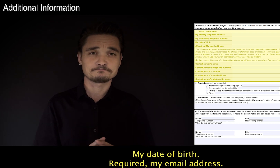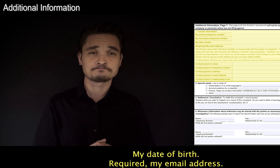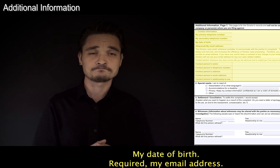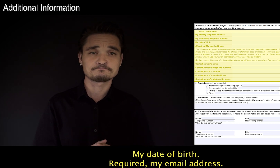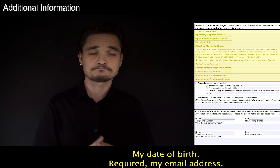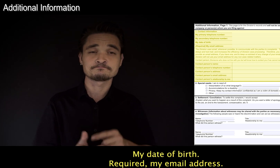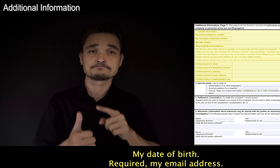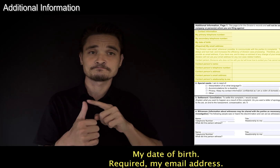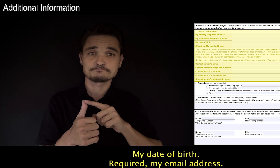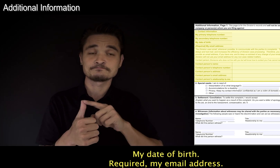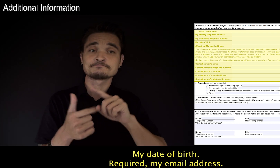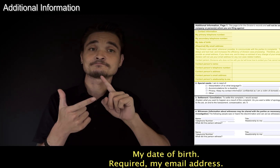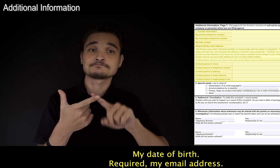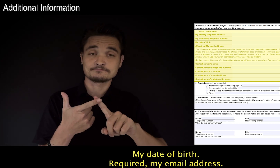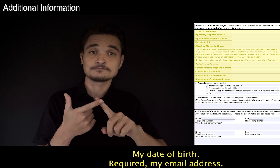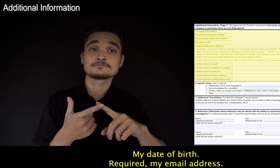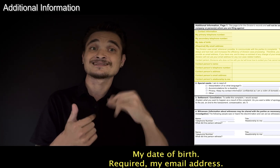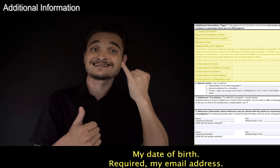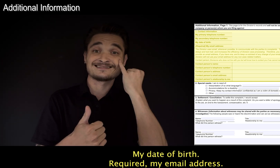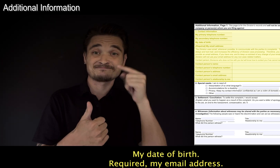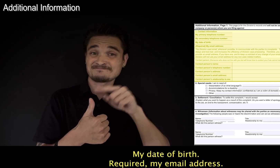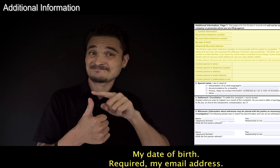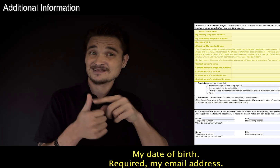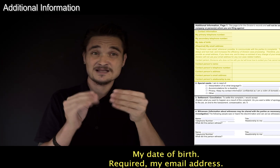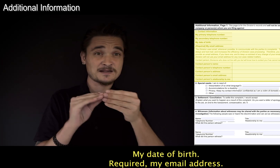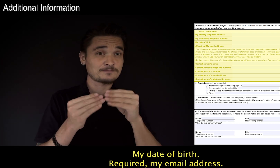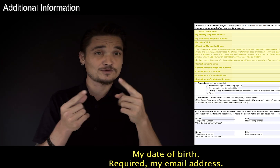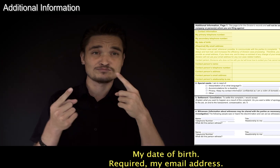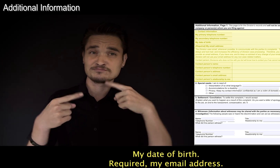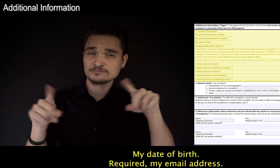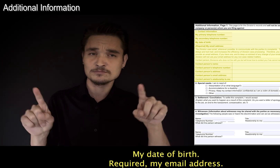My date of birth. Required, my email address.